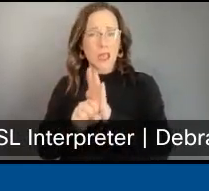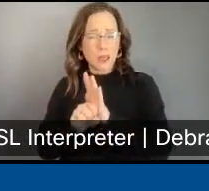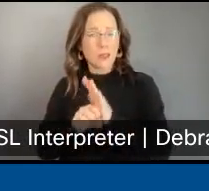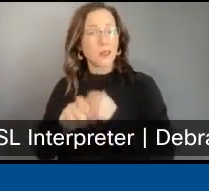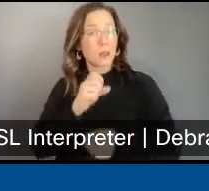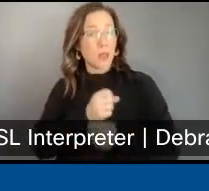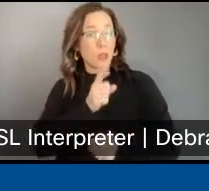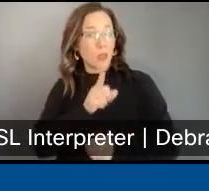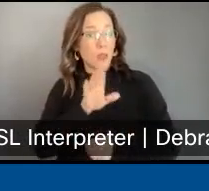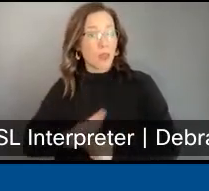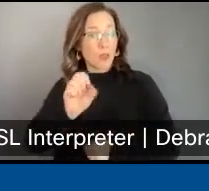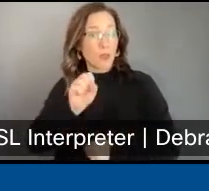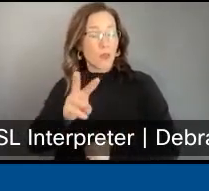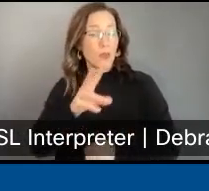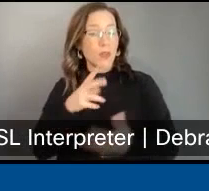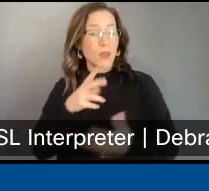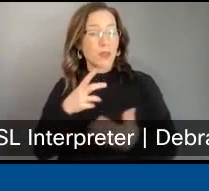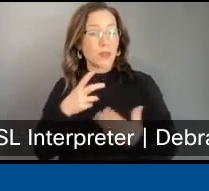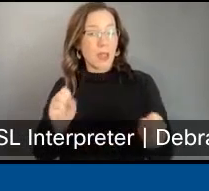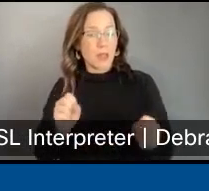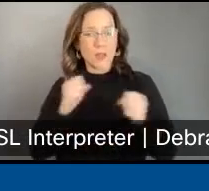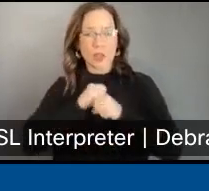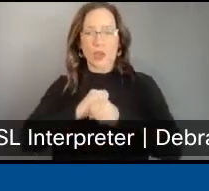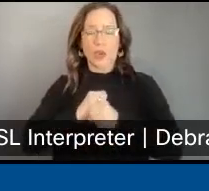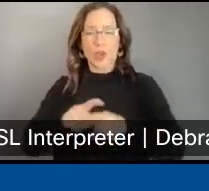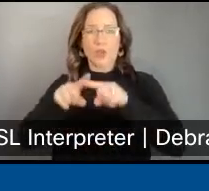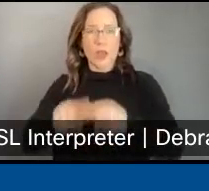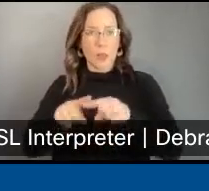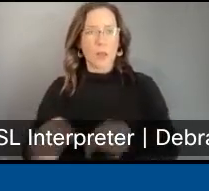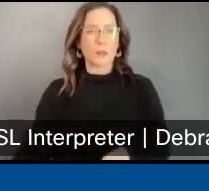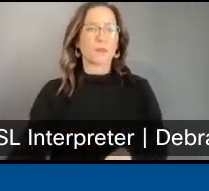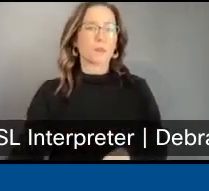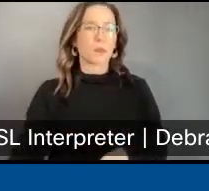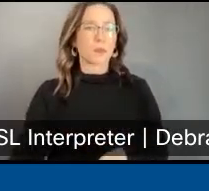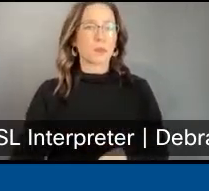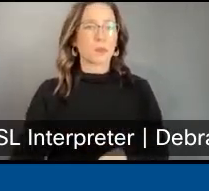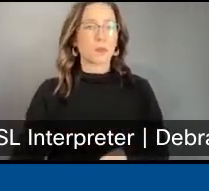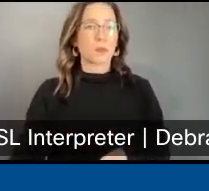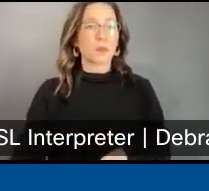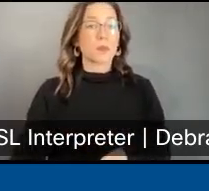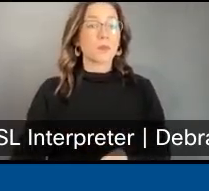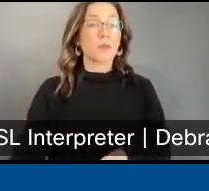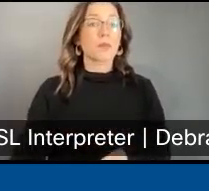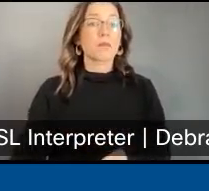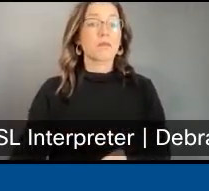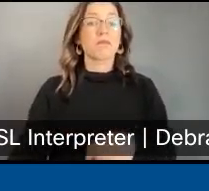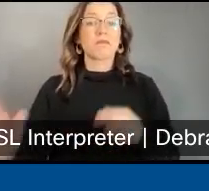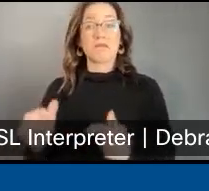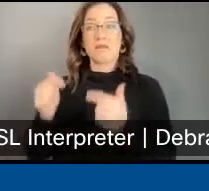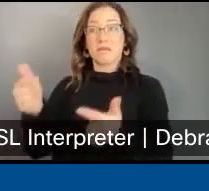to ensure their software is safe, secure and reliable. Before I turn the webinar over to our moderator,